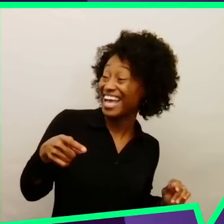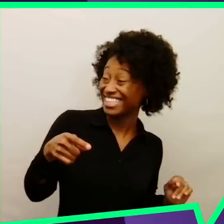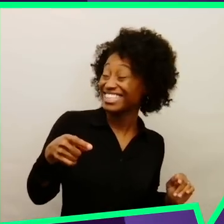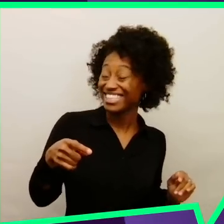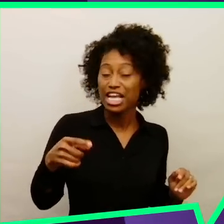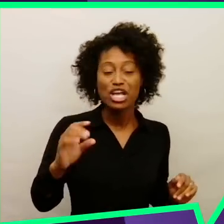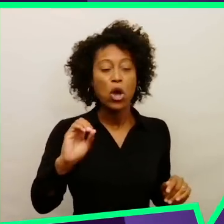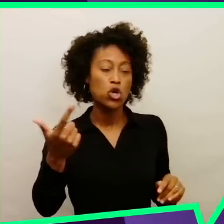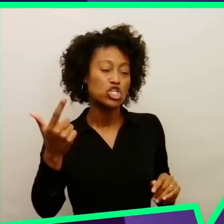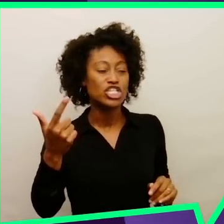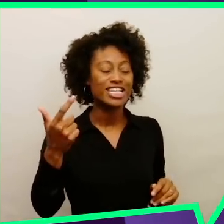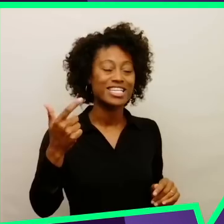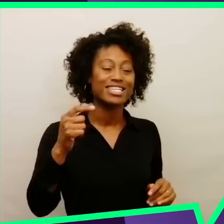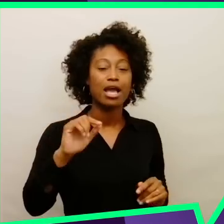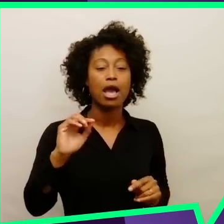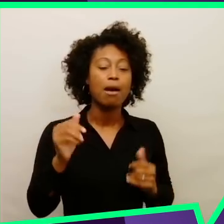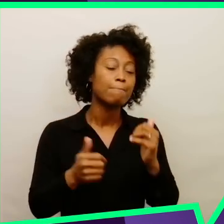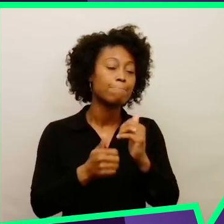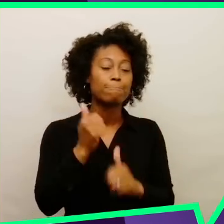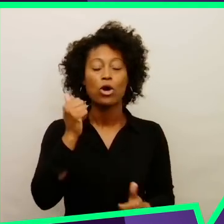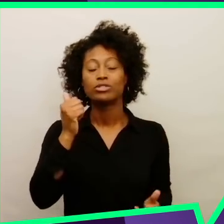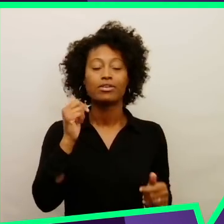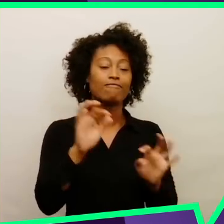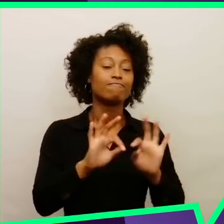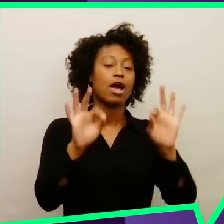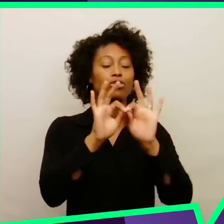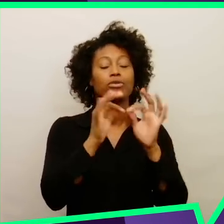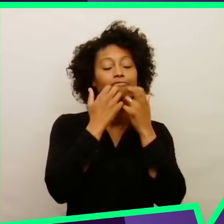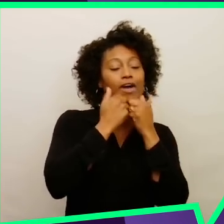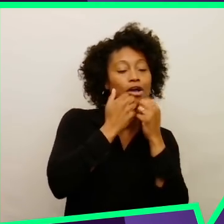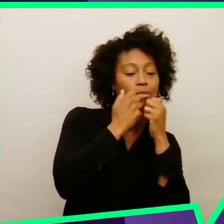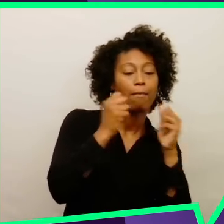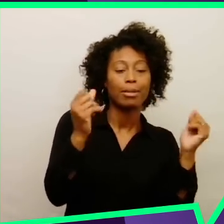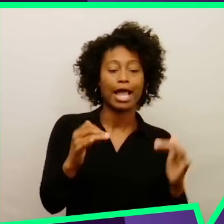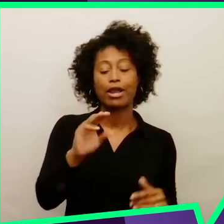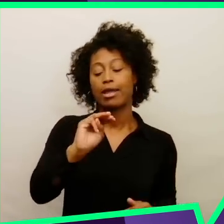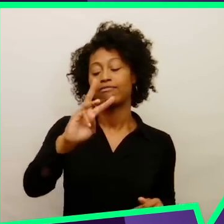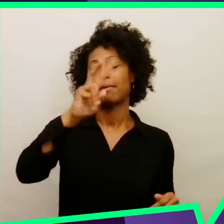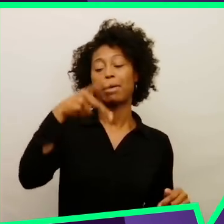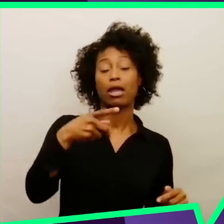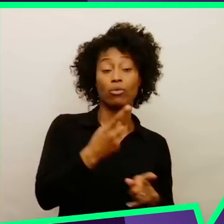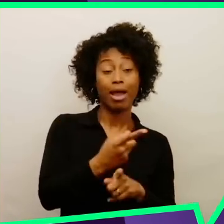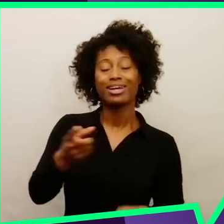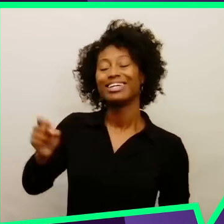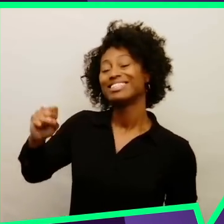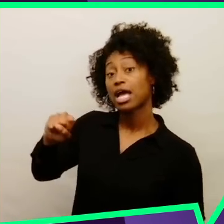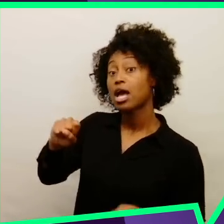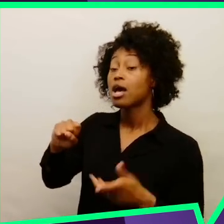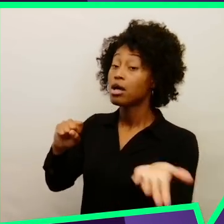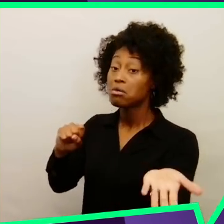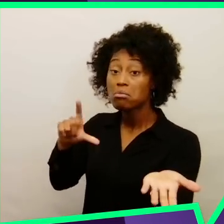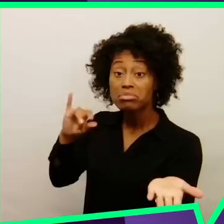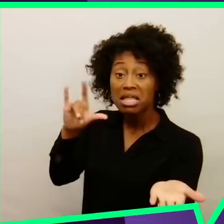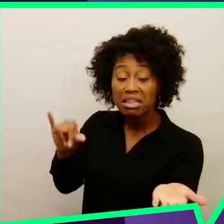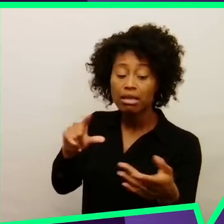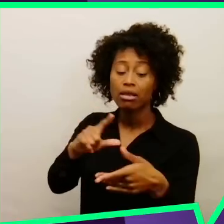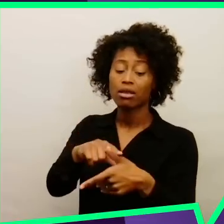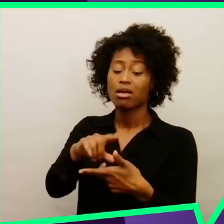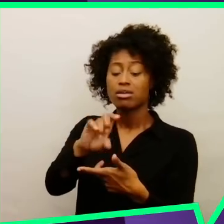She's the MVP. Lily, how about you? Were any of those players-- I mean, Stephanie, Richard, Dequan. Who do you have?